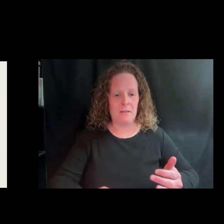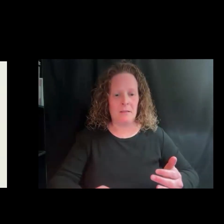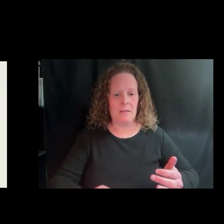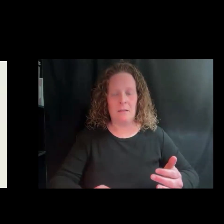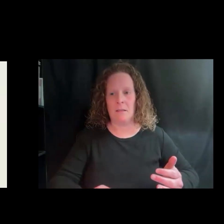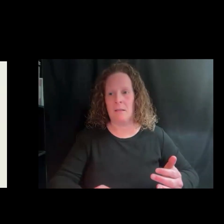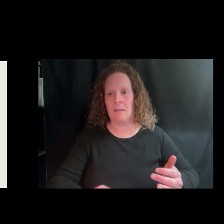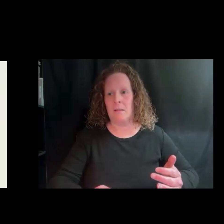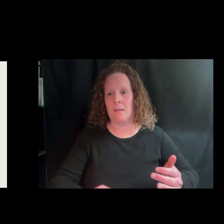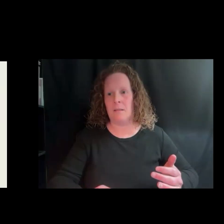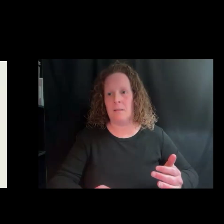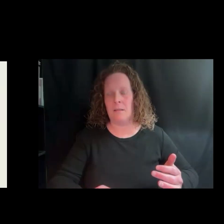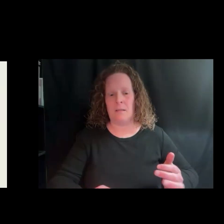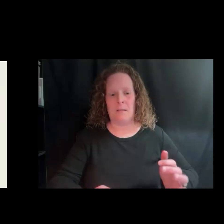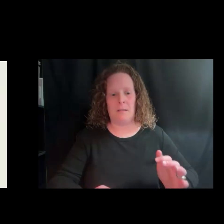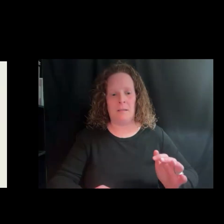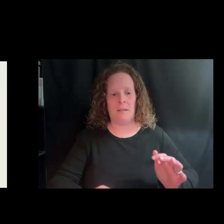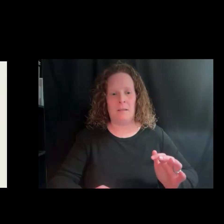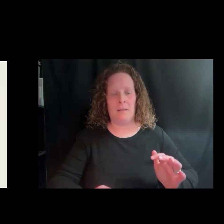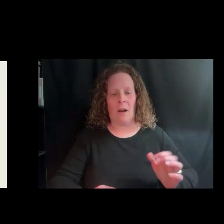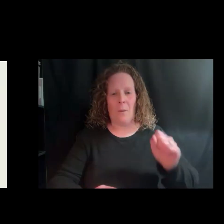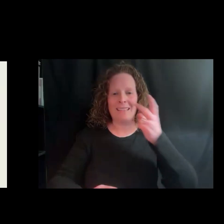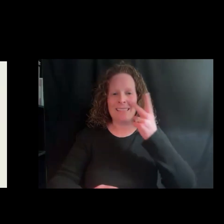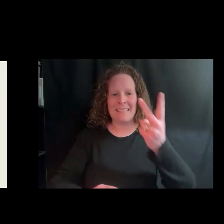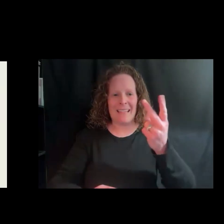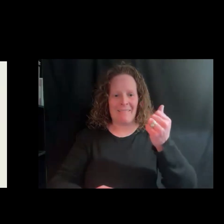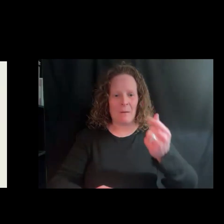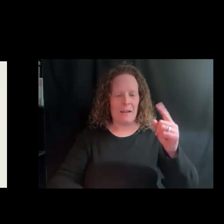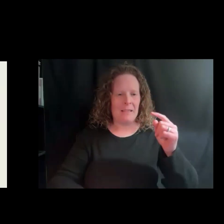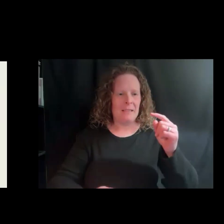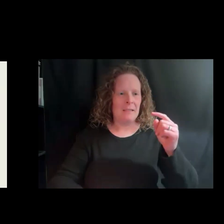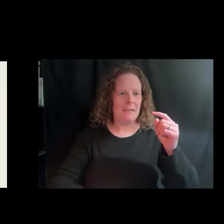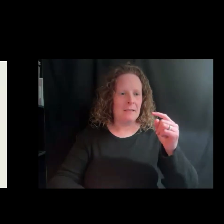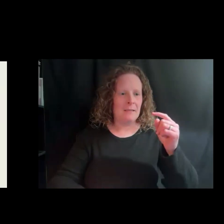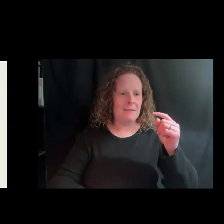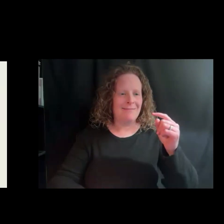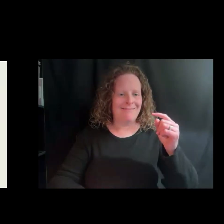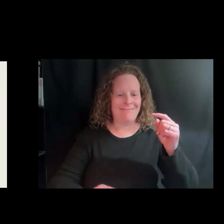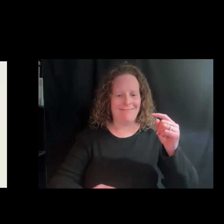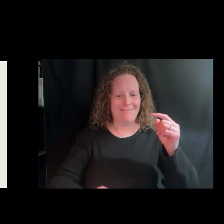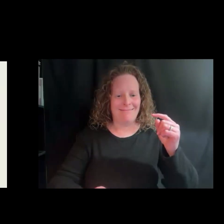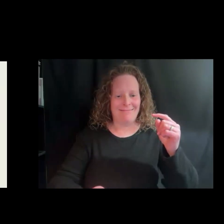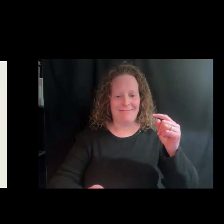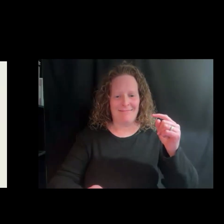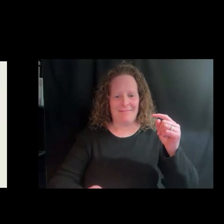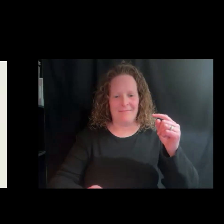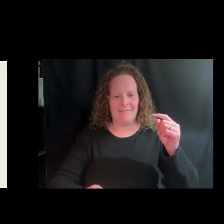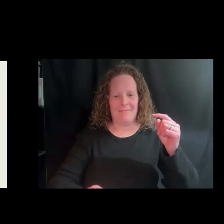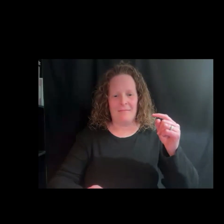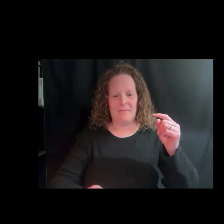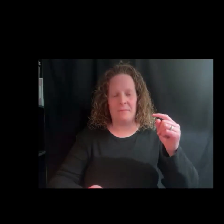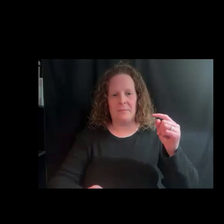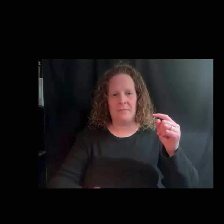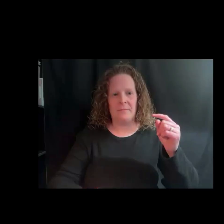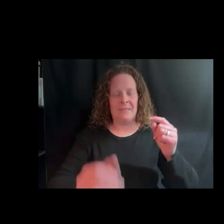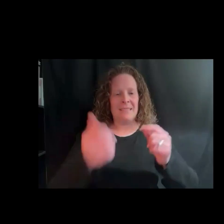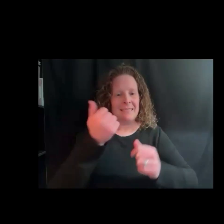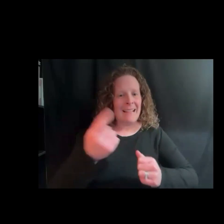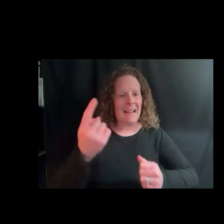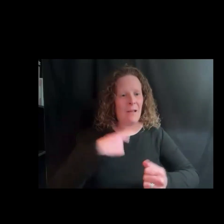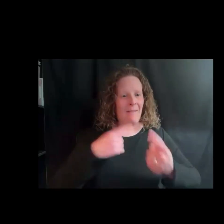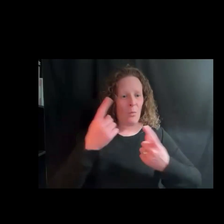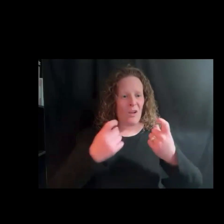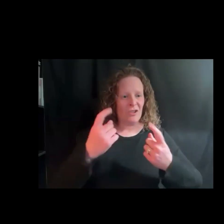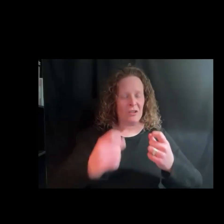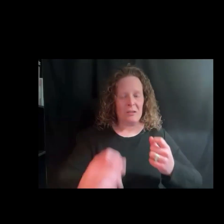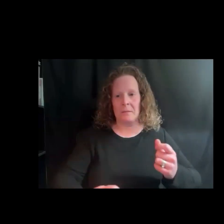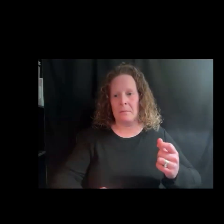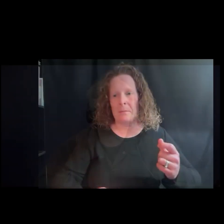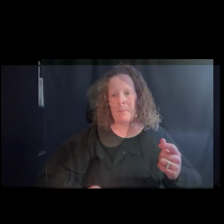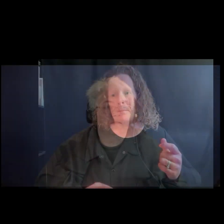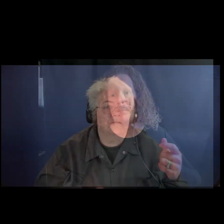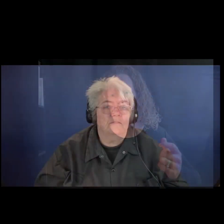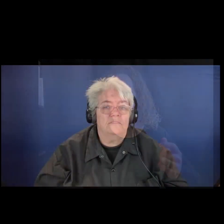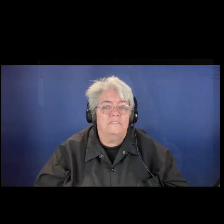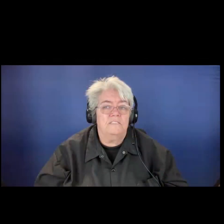I'm gonna stop sharing see if I can see everybody.